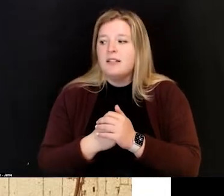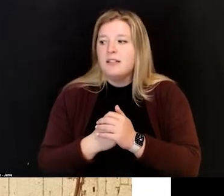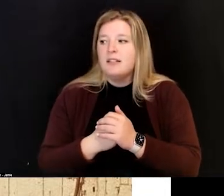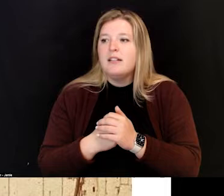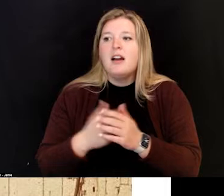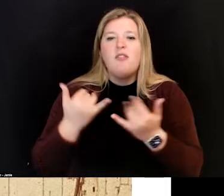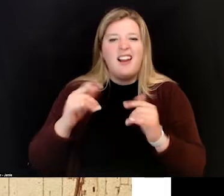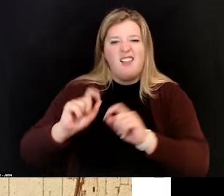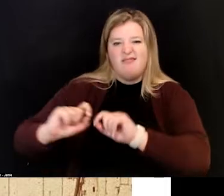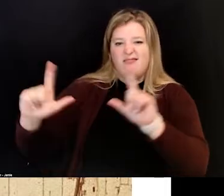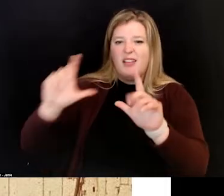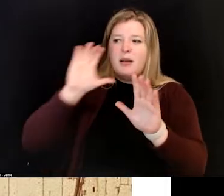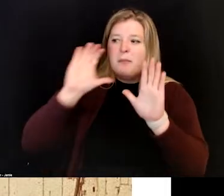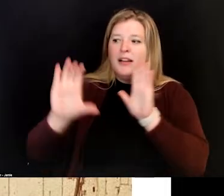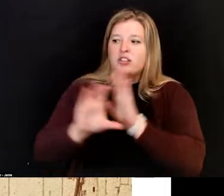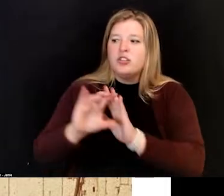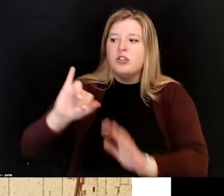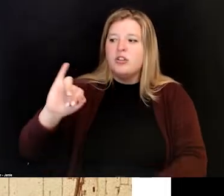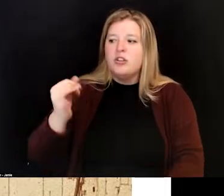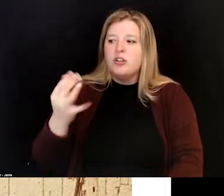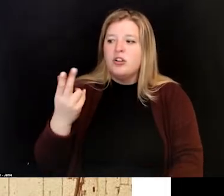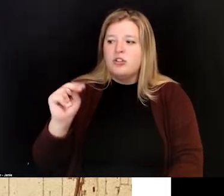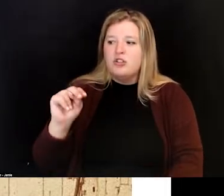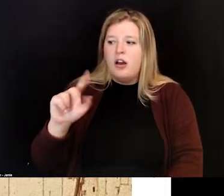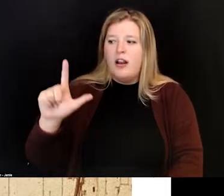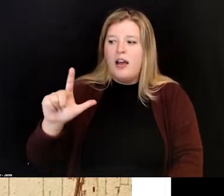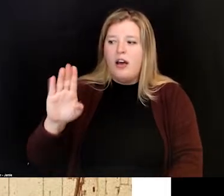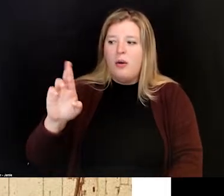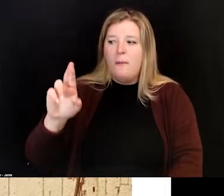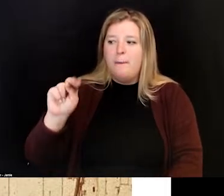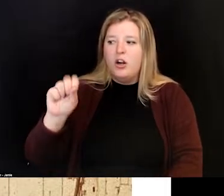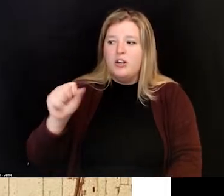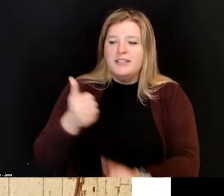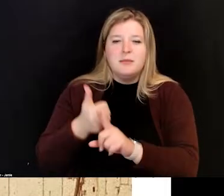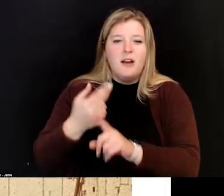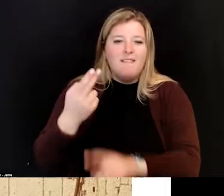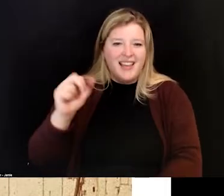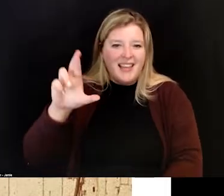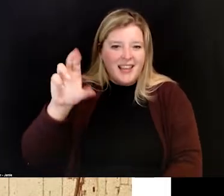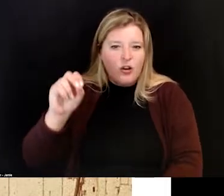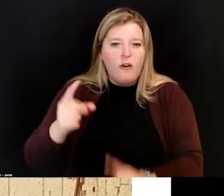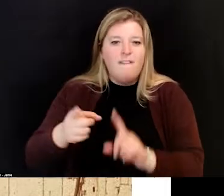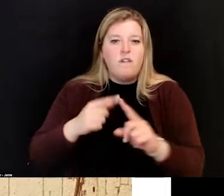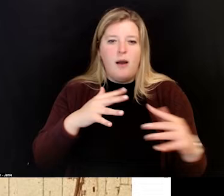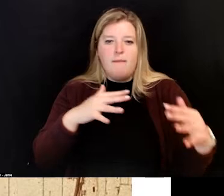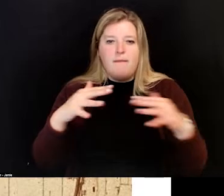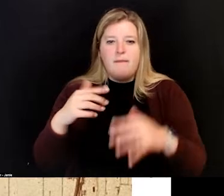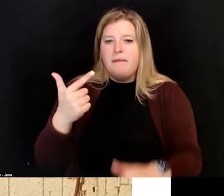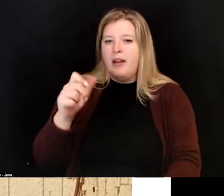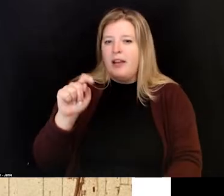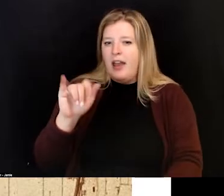of John L. Burns, who was a hero of Gettysburg, and he was recovering from his wounds, and so he, at that time, had a mobility impairment.